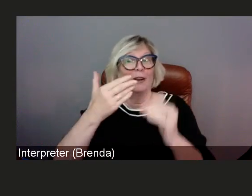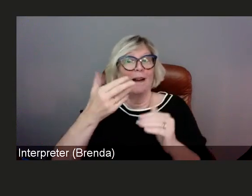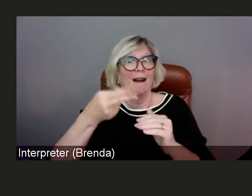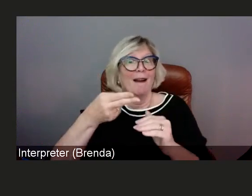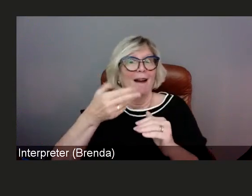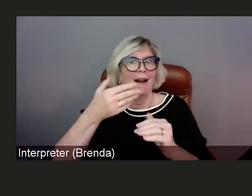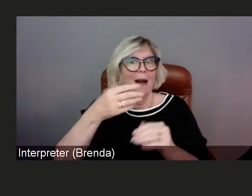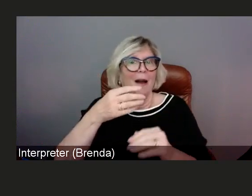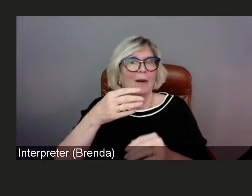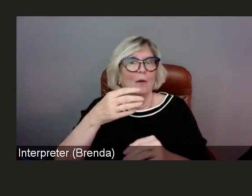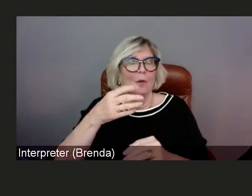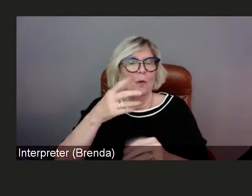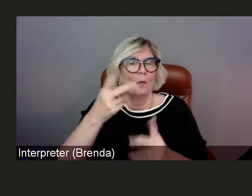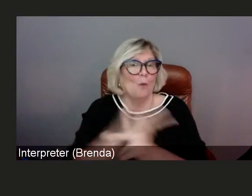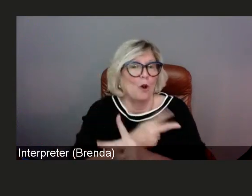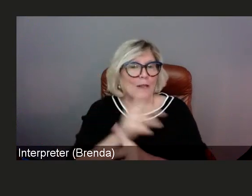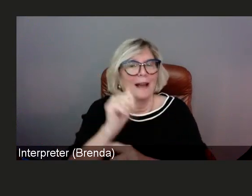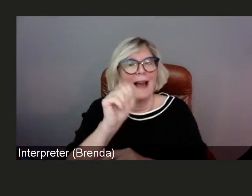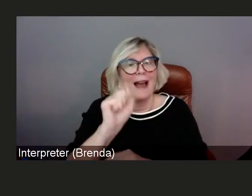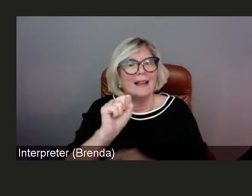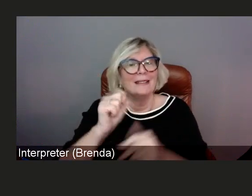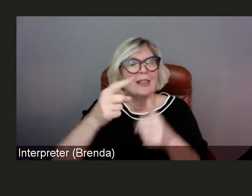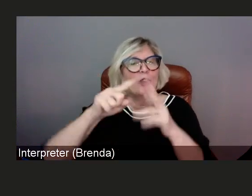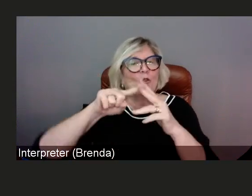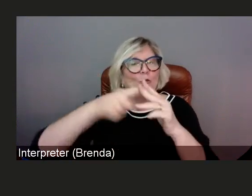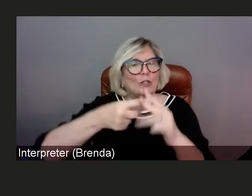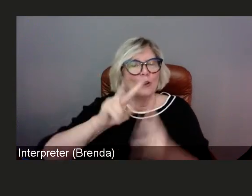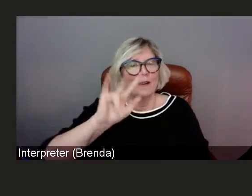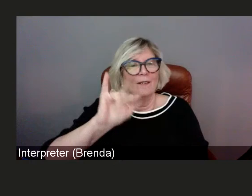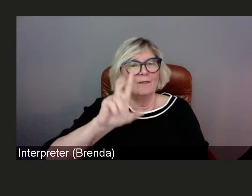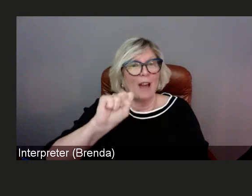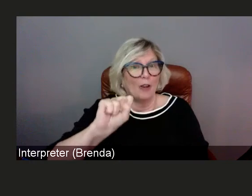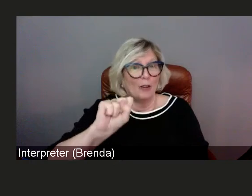before the mutation or the change had occurred.